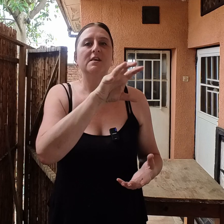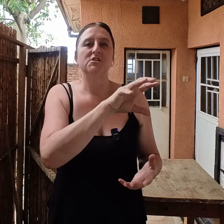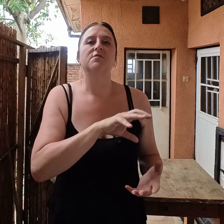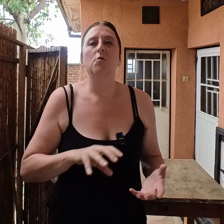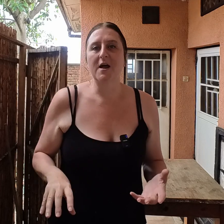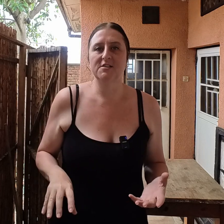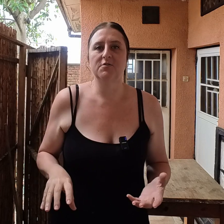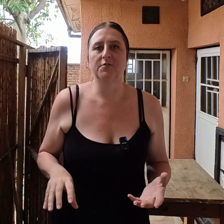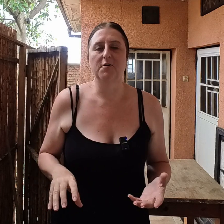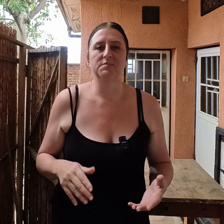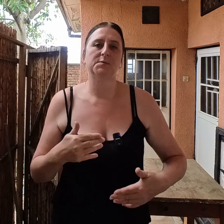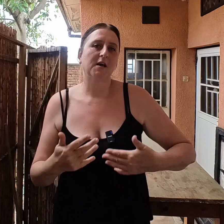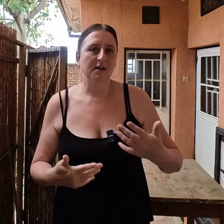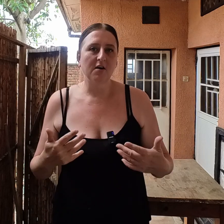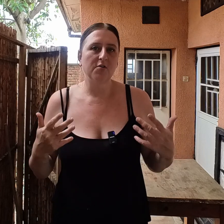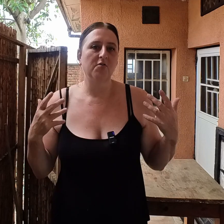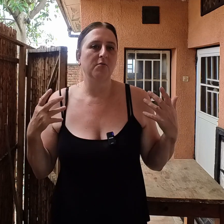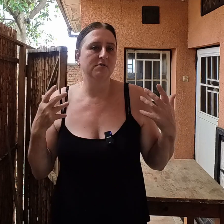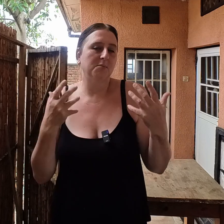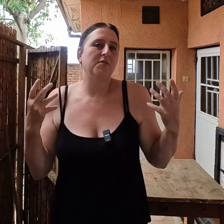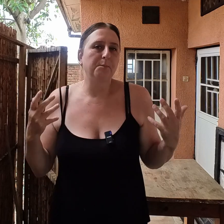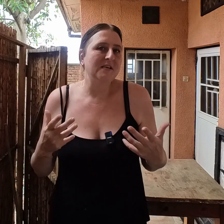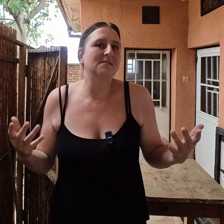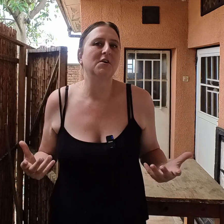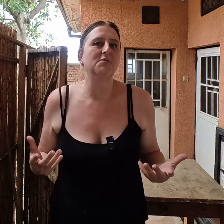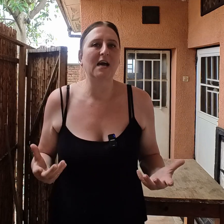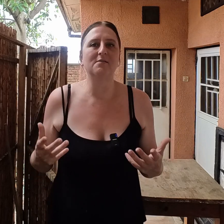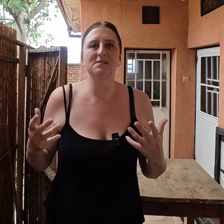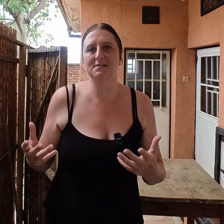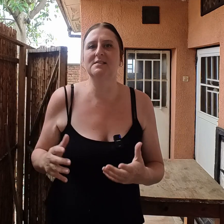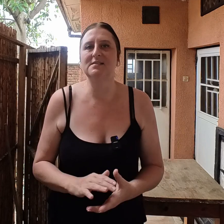region of Rwanda you're from. So, we're going to go through some of the best-known towns and cities